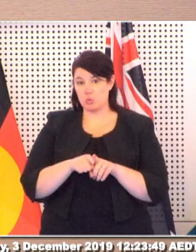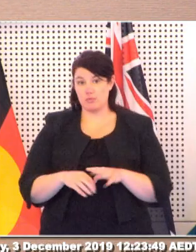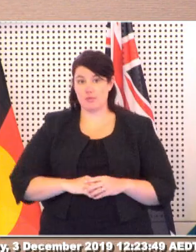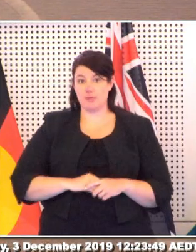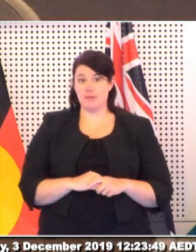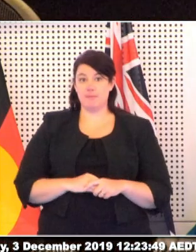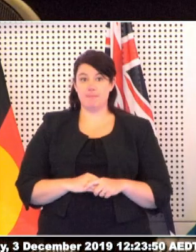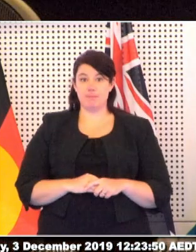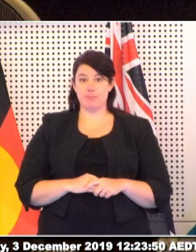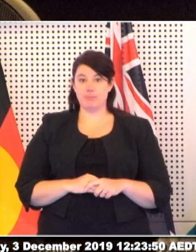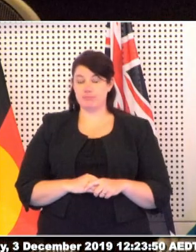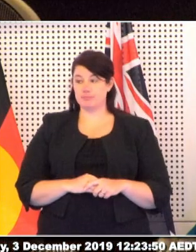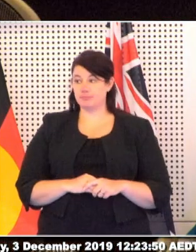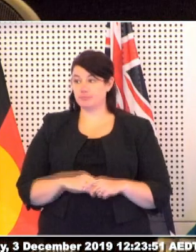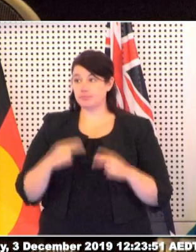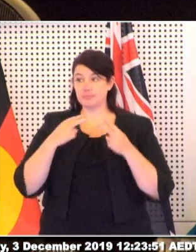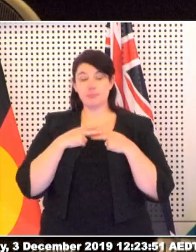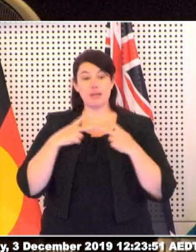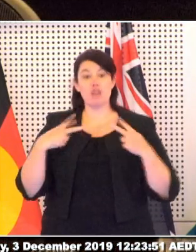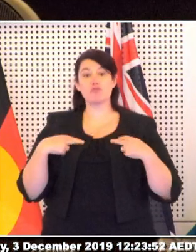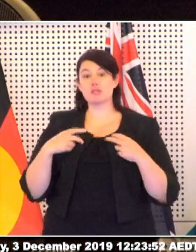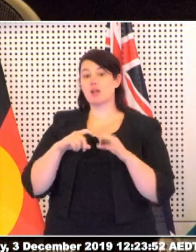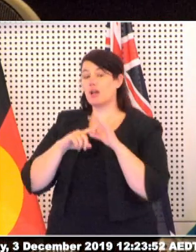Just picking up on a question that was put to you by